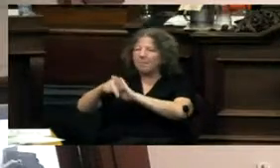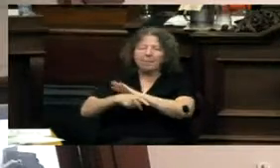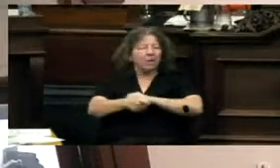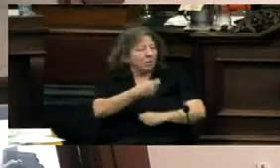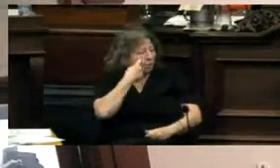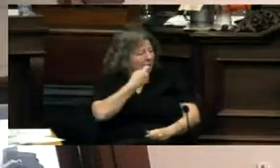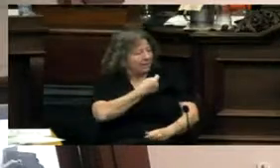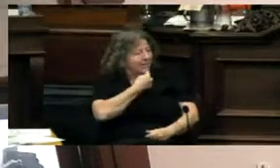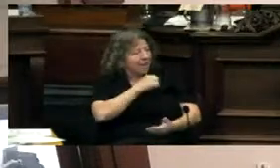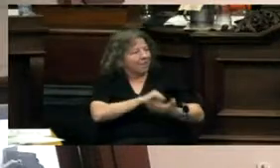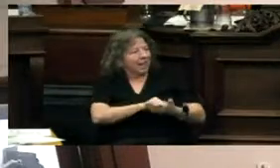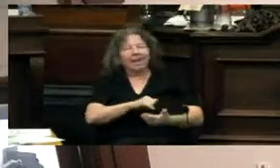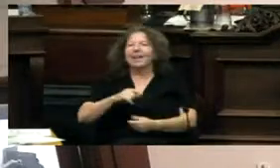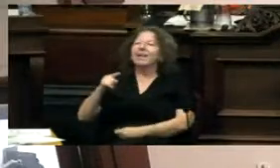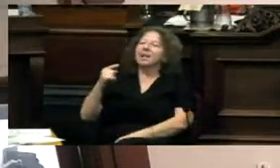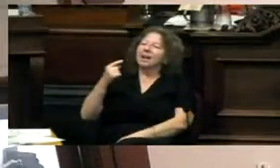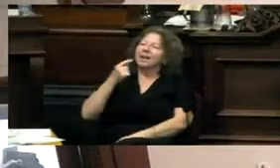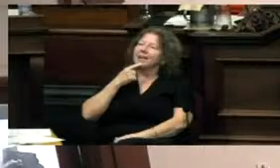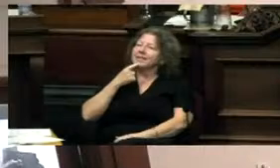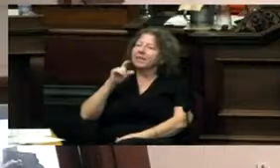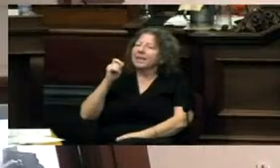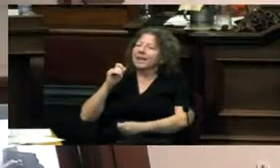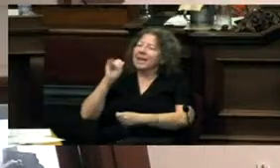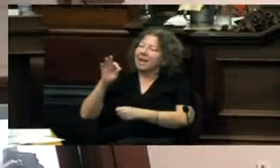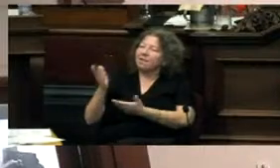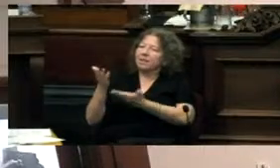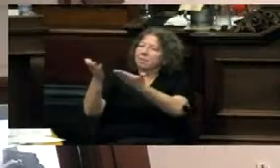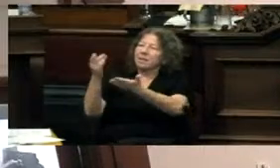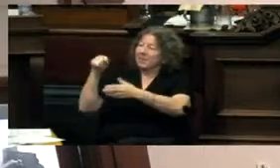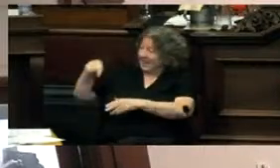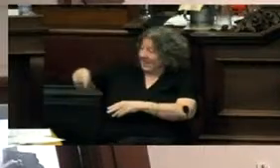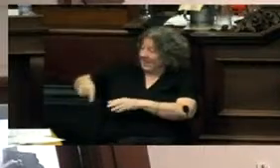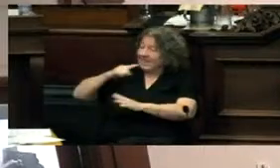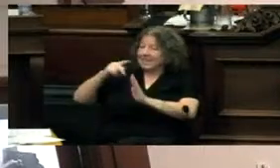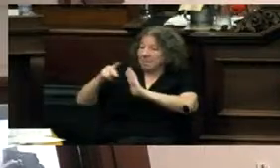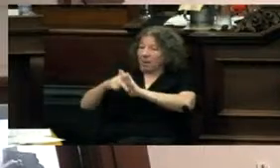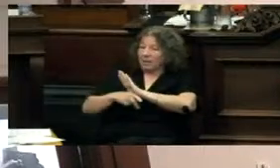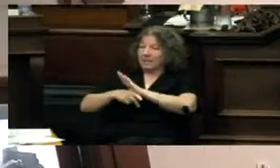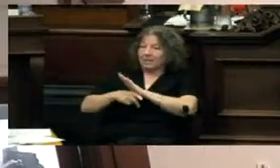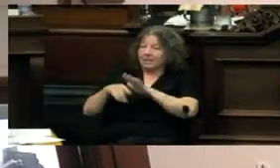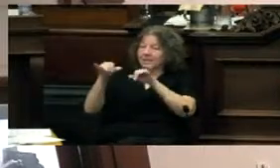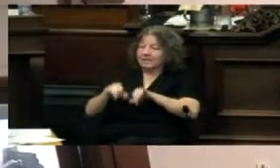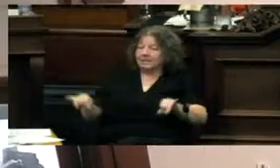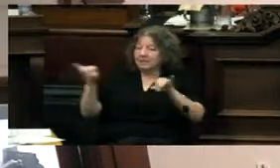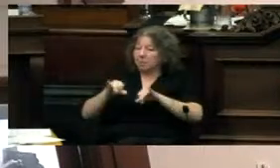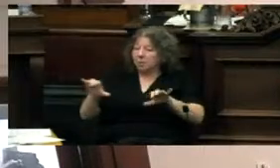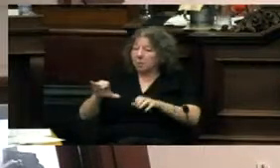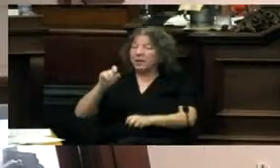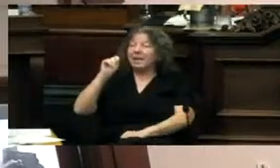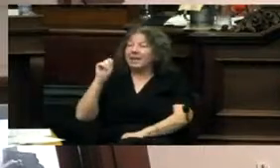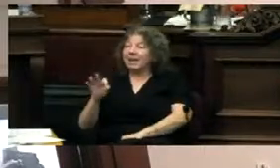appreciate that. Thank you. I'll be clear. I did not say we're enacting a policy. You just said